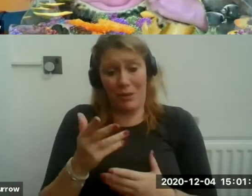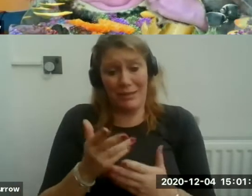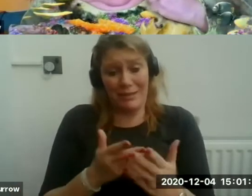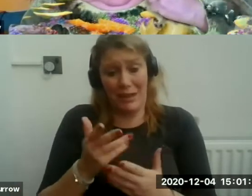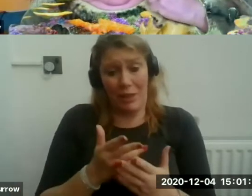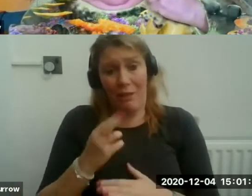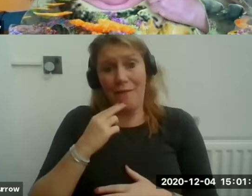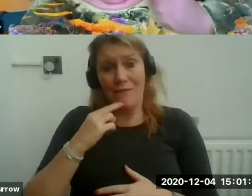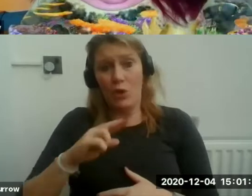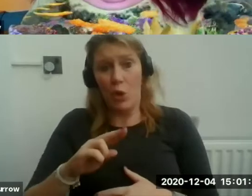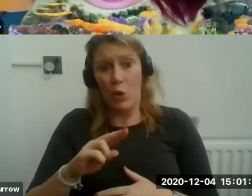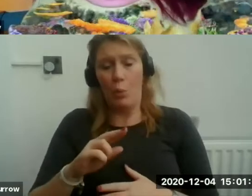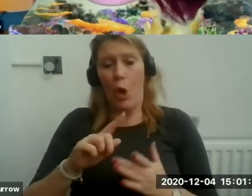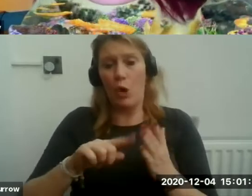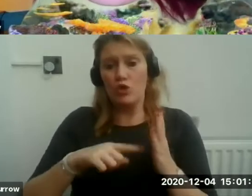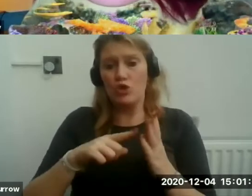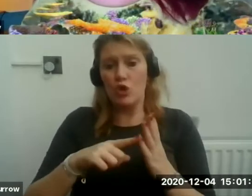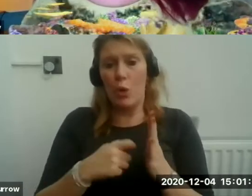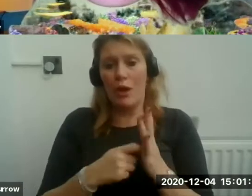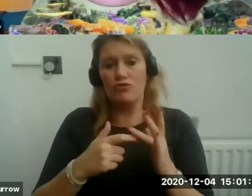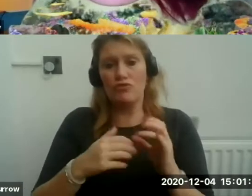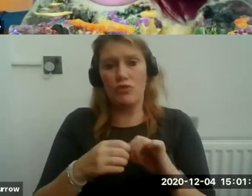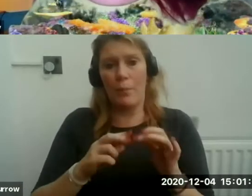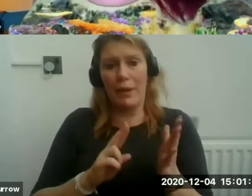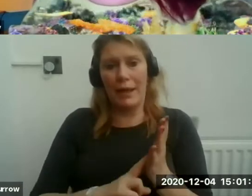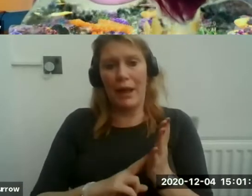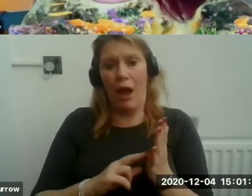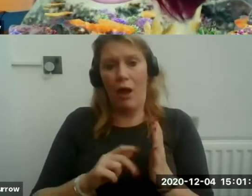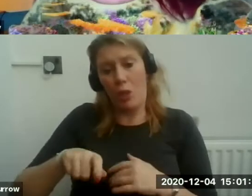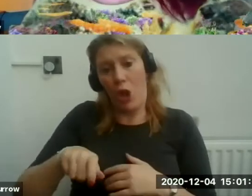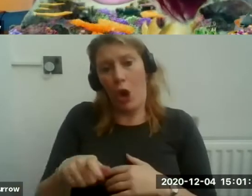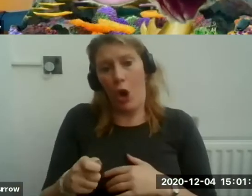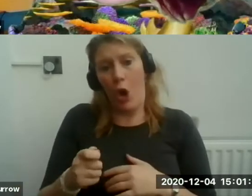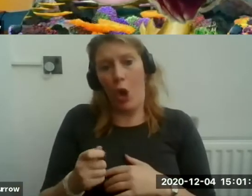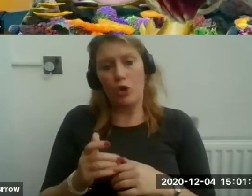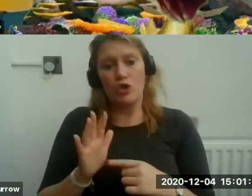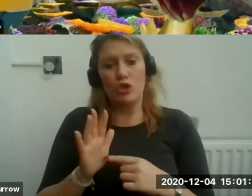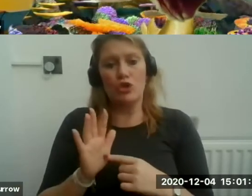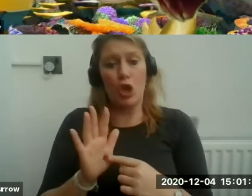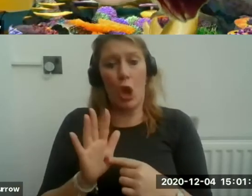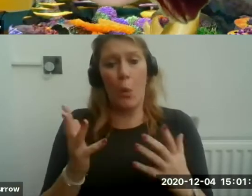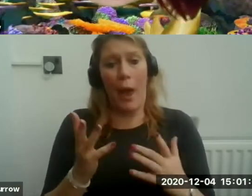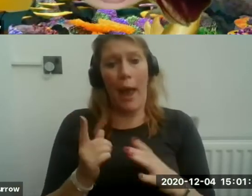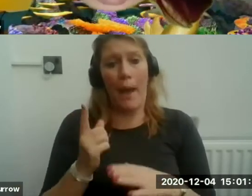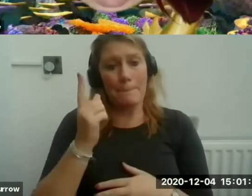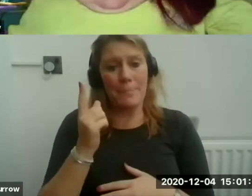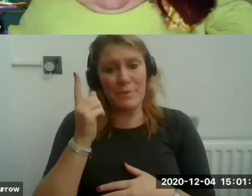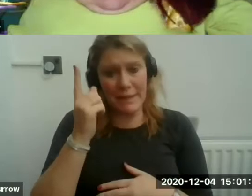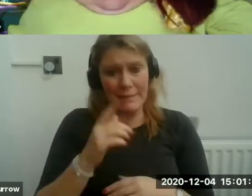Robin are on the Together Unlocked! show upstairs. My technical assistant today is